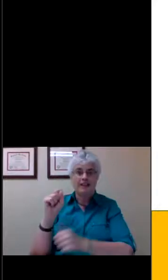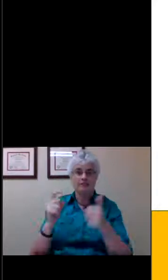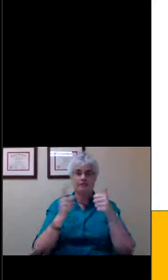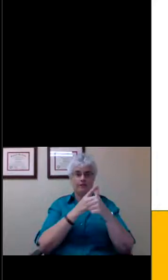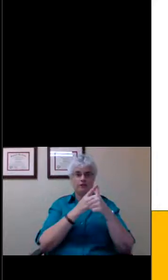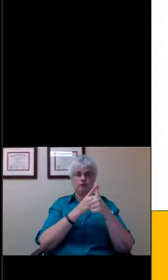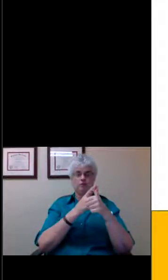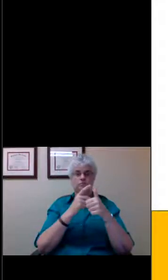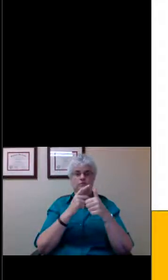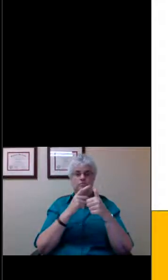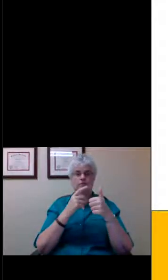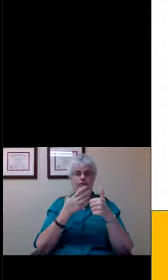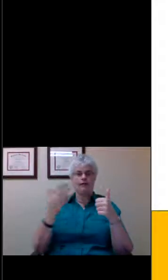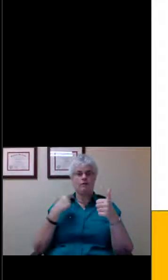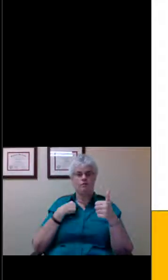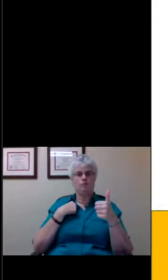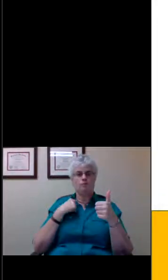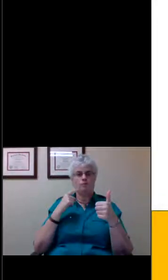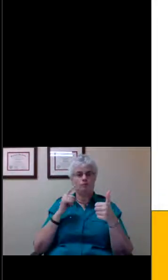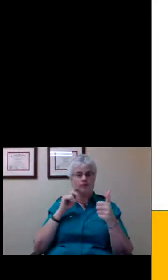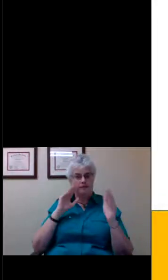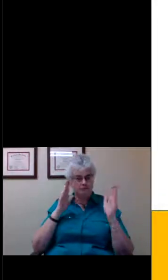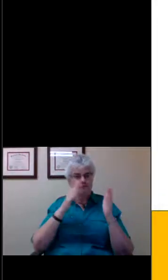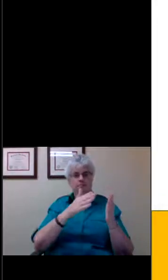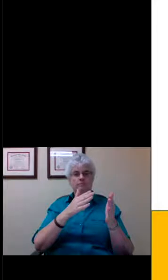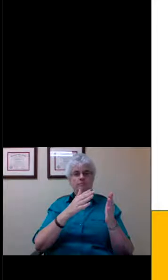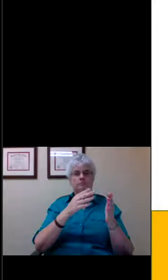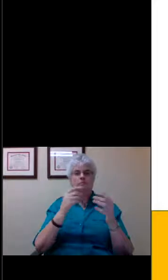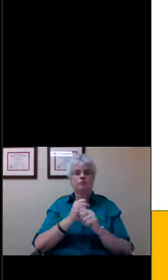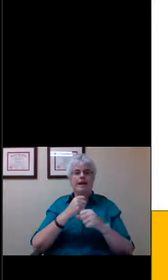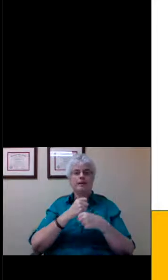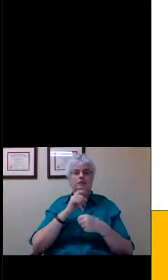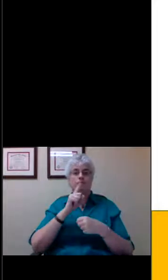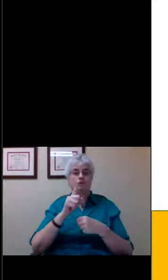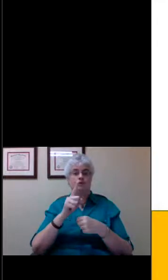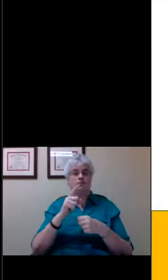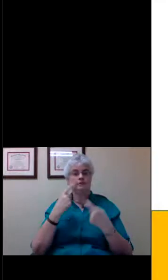were. That's the first thing we have to do is to look at what are the risk